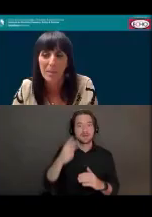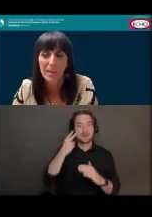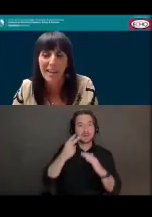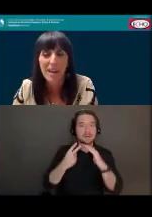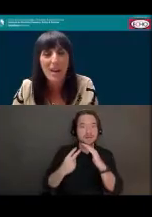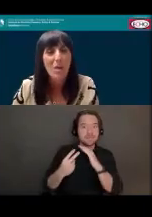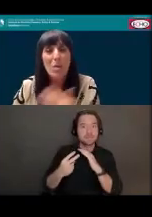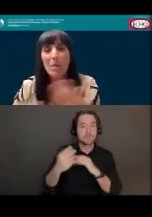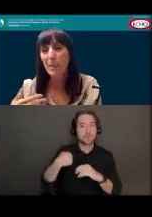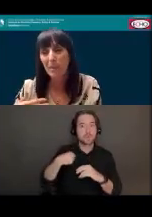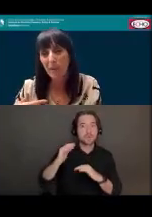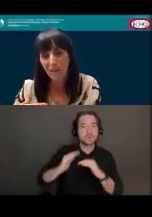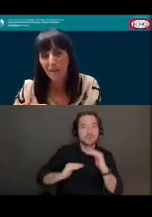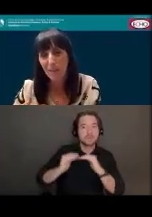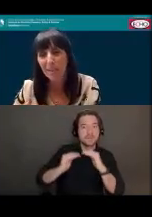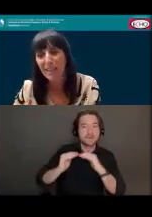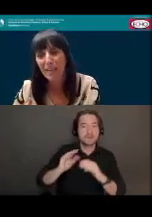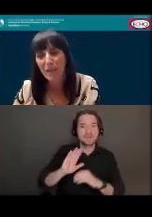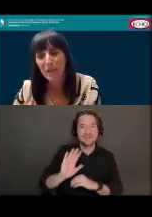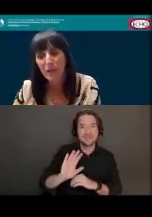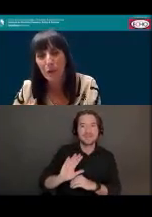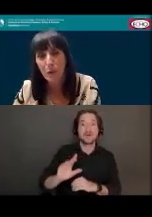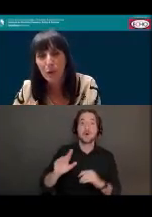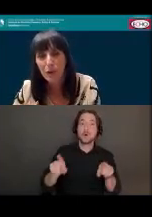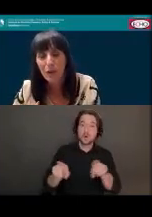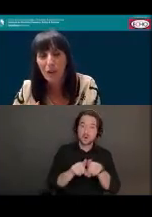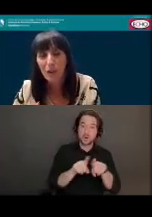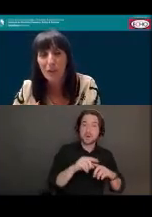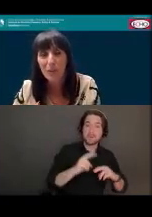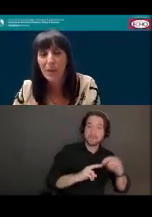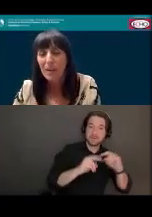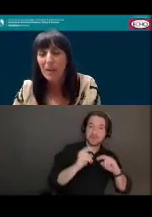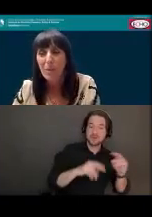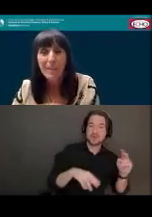building, but we're also building those social cues. When